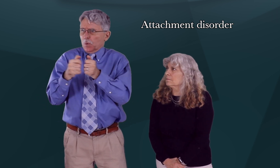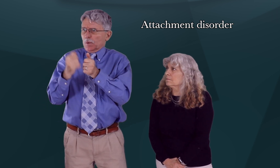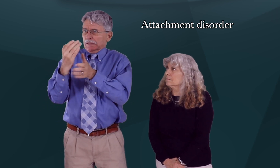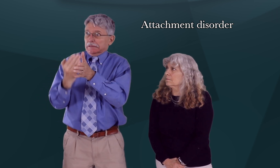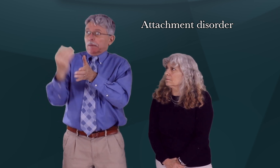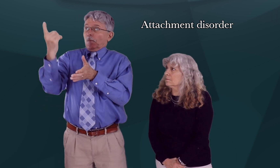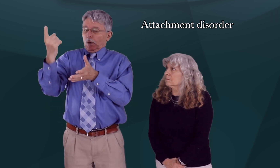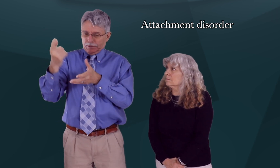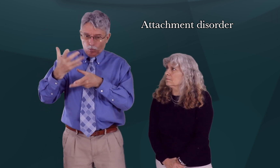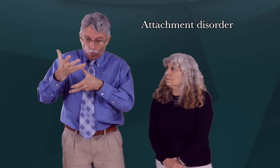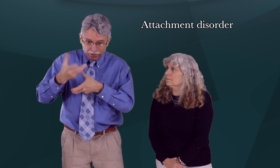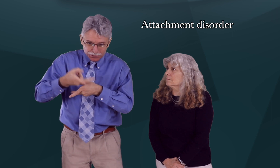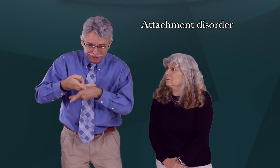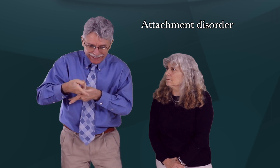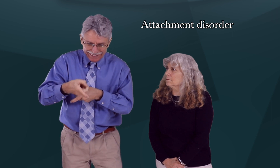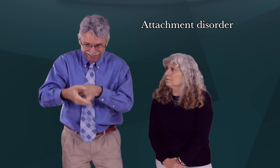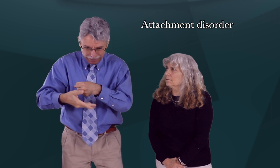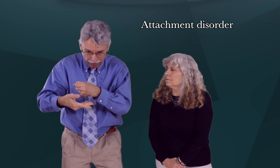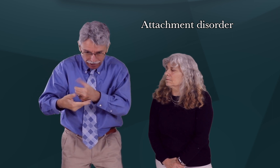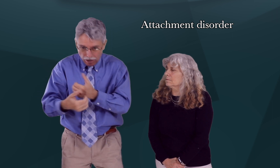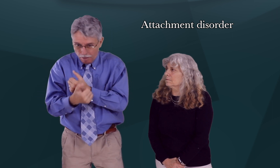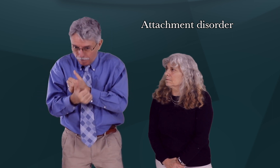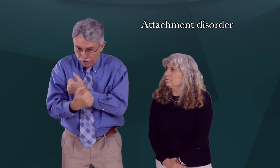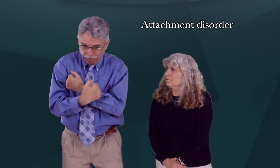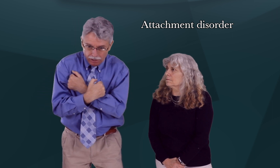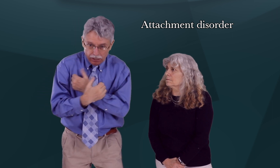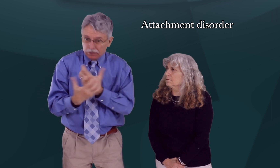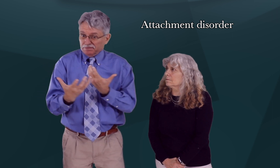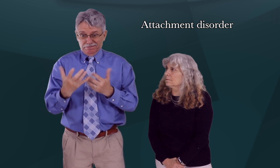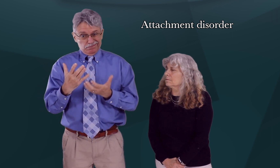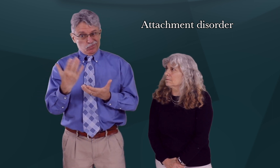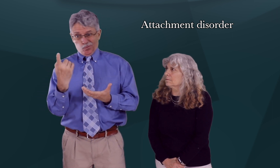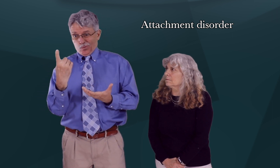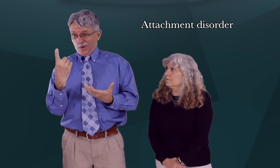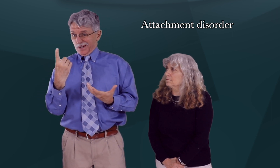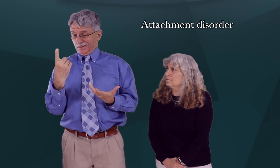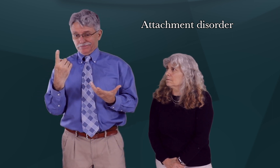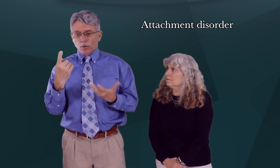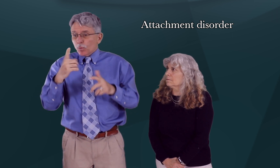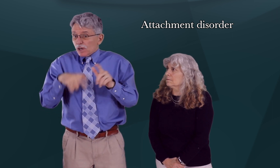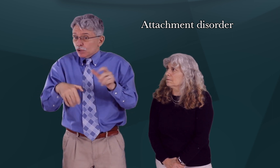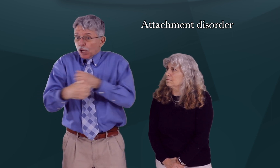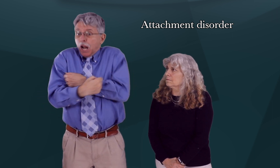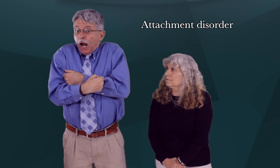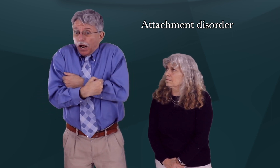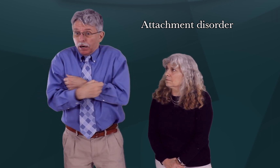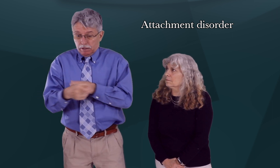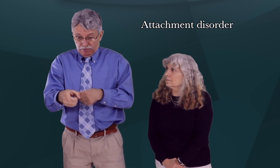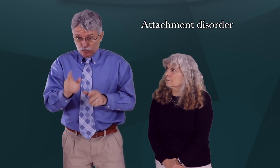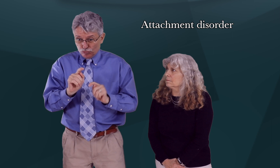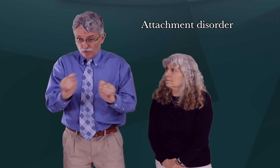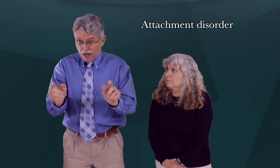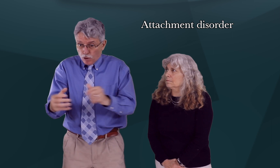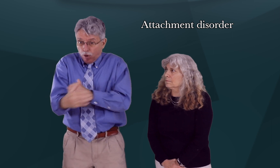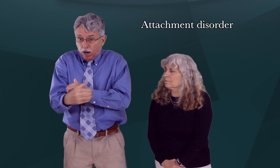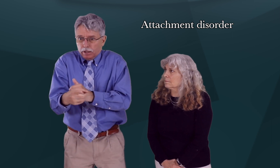to deal with somebody who wants to take care of them, wants to hold them, wants to love them. One didn't even know how to be hugged.